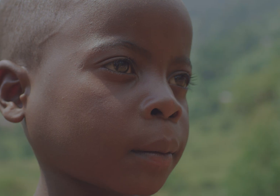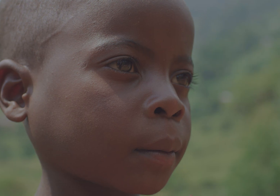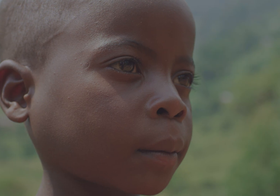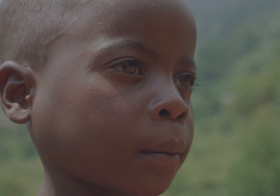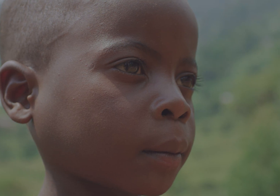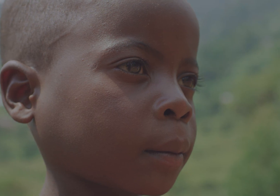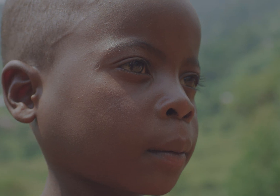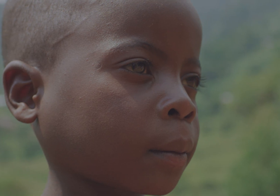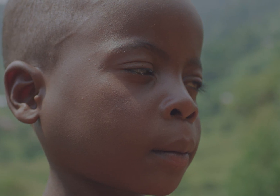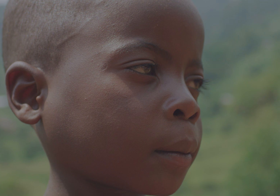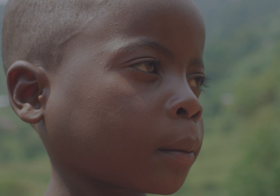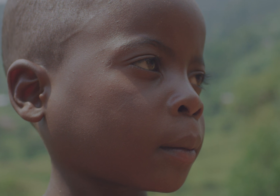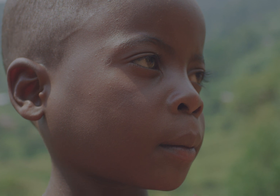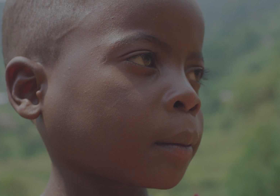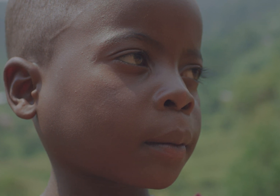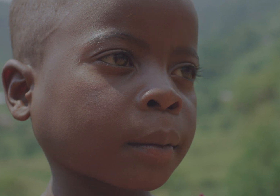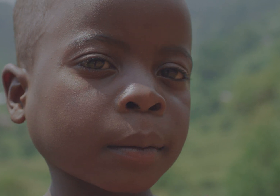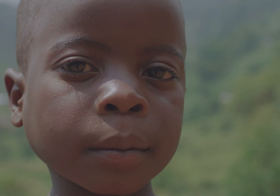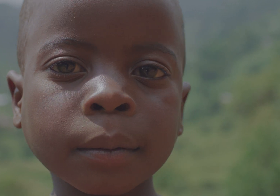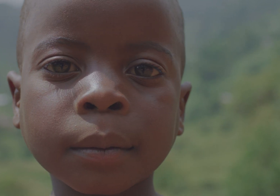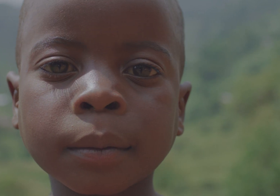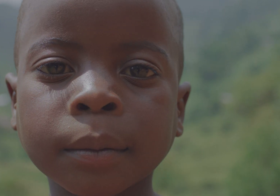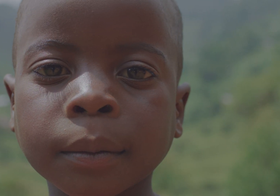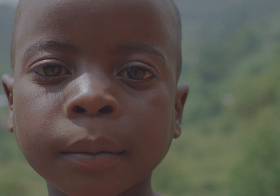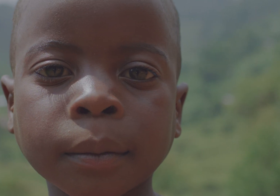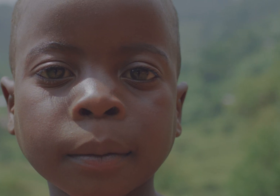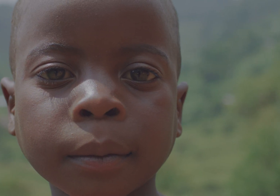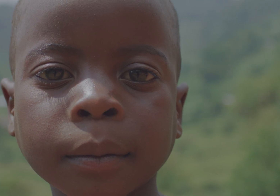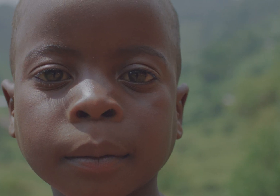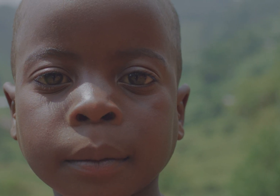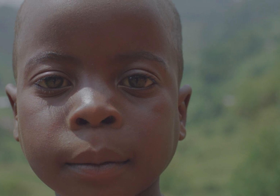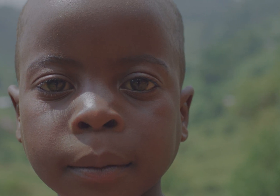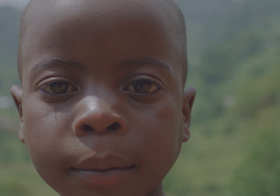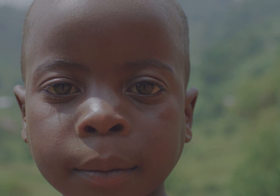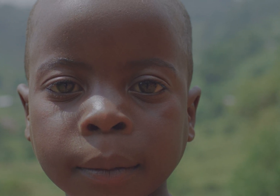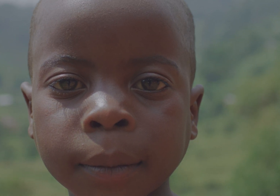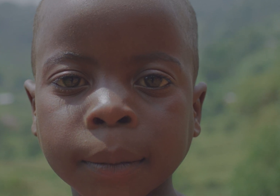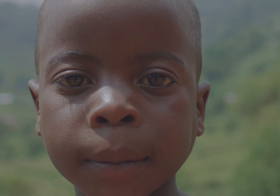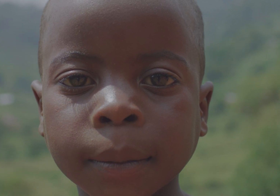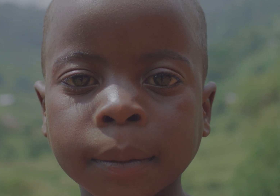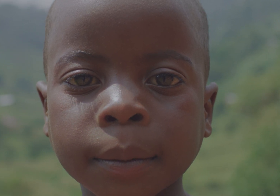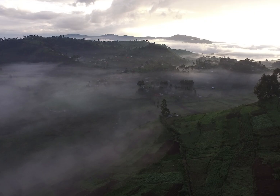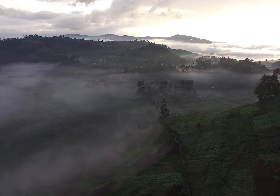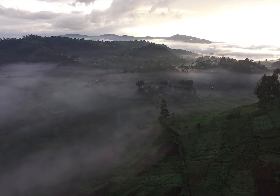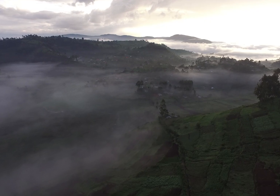I and usually pretty patient try to be really understanding of people's lives and where they're at and stuff.